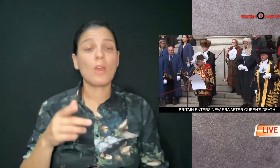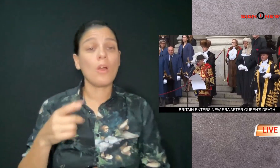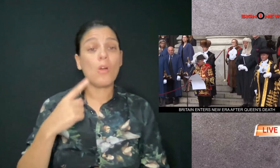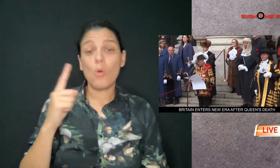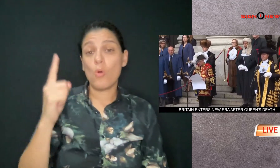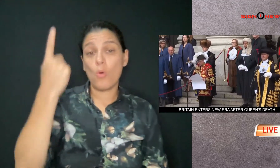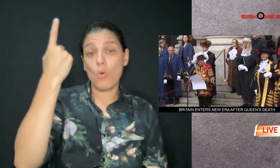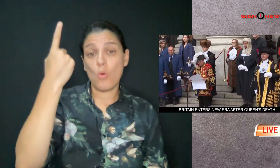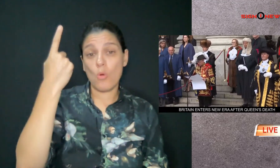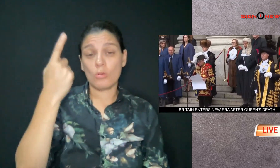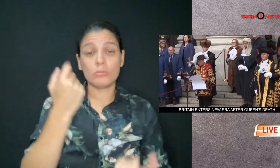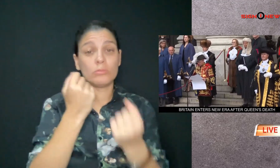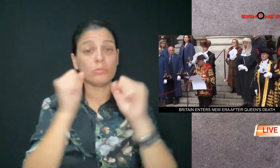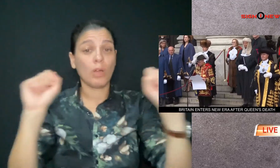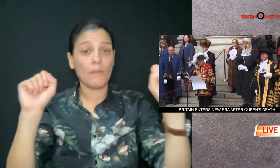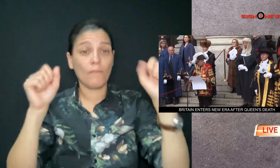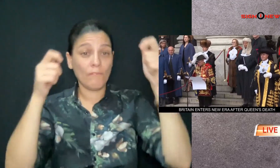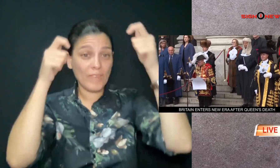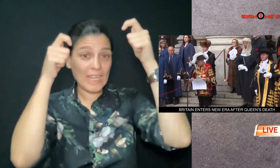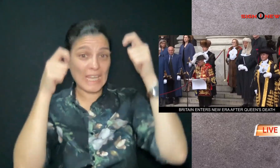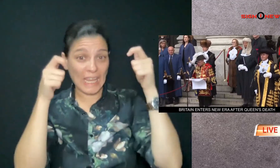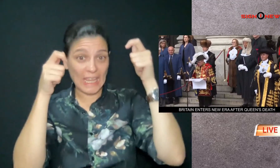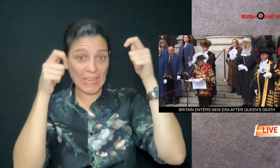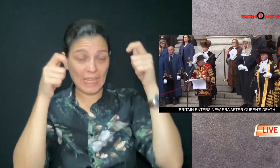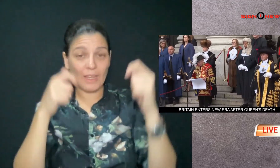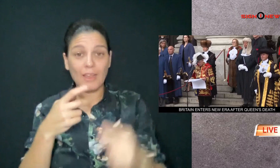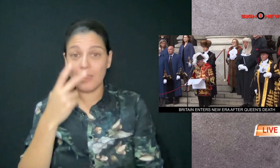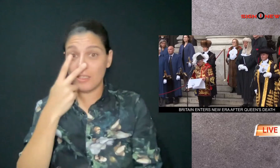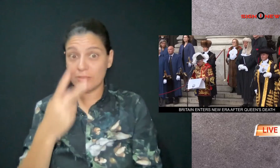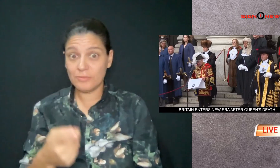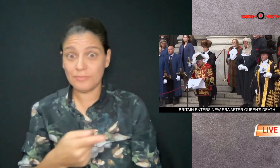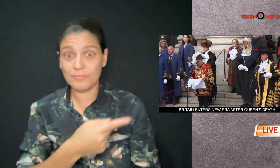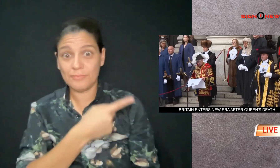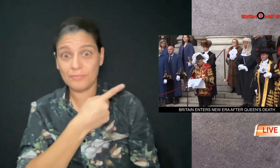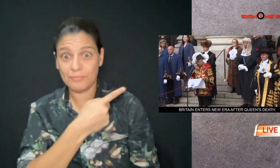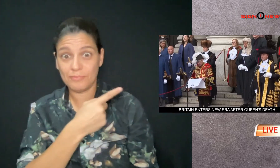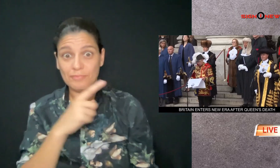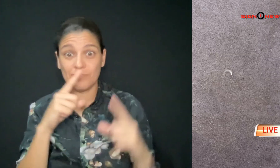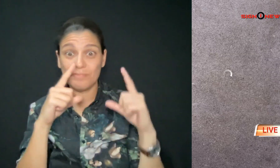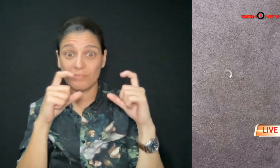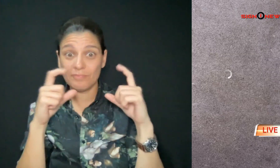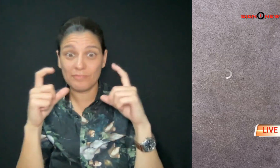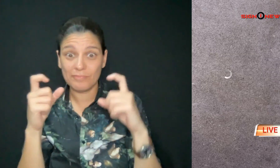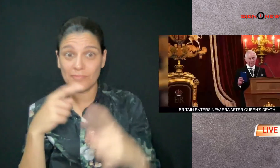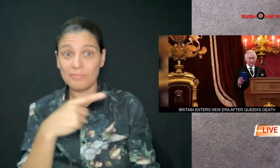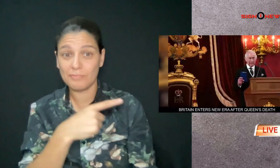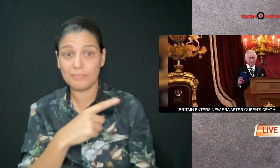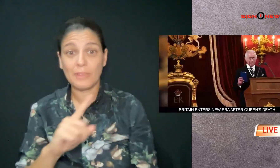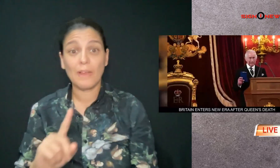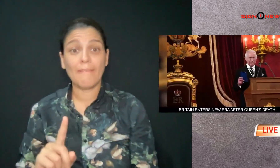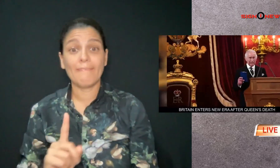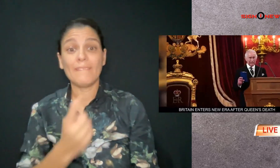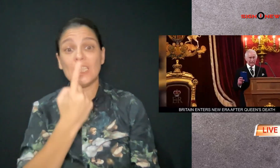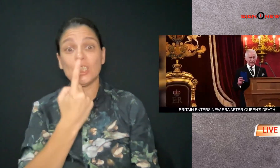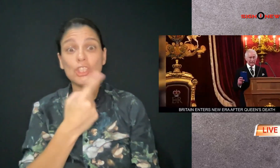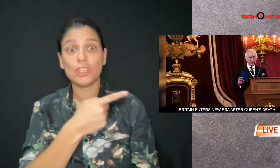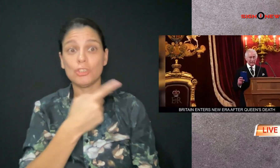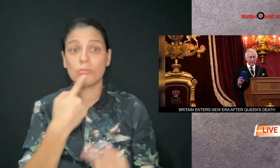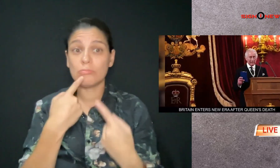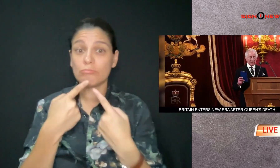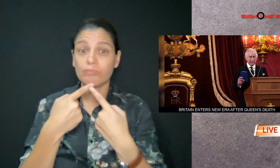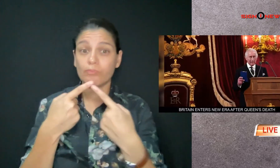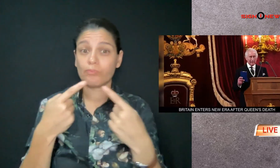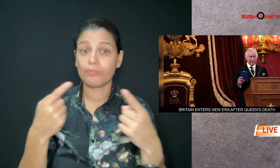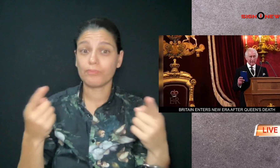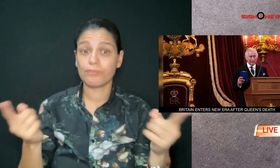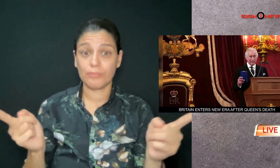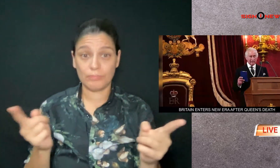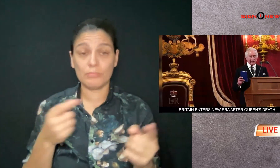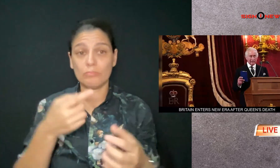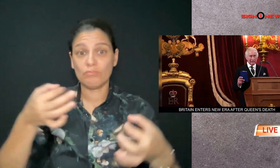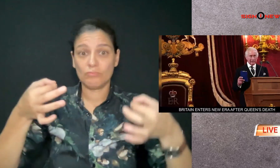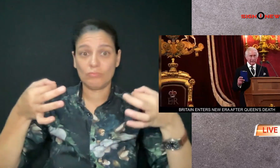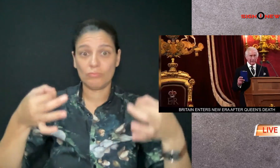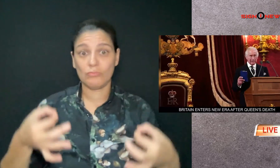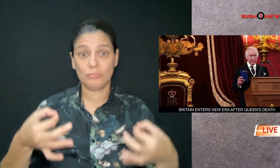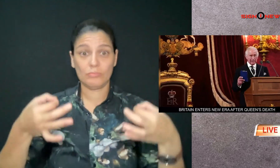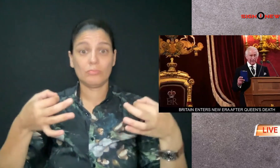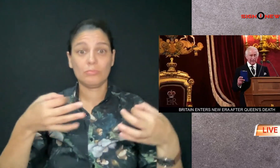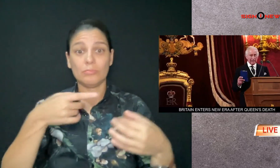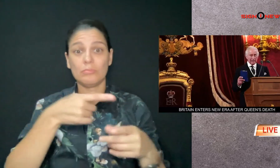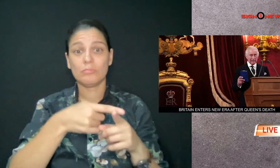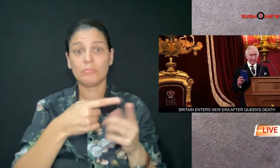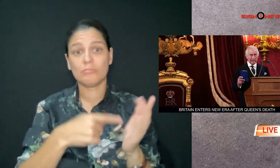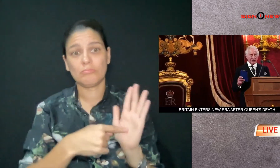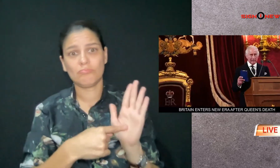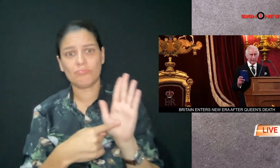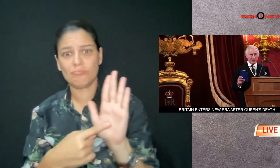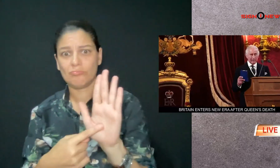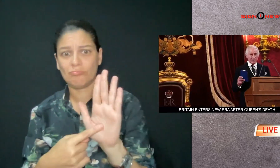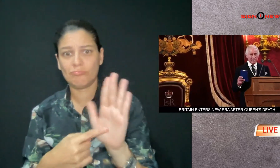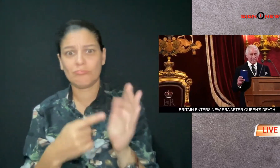God save the King and here are images of King Charles making his first official declaration